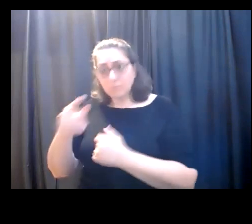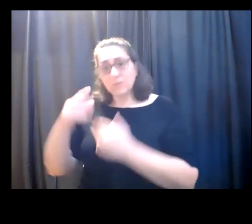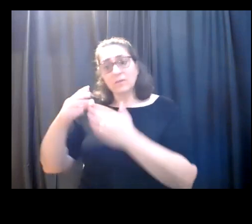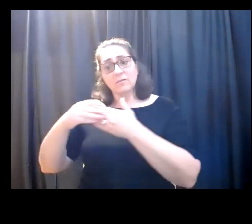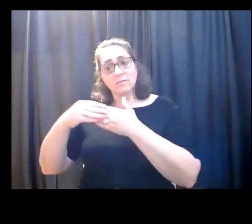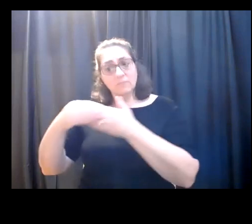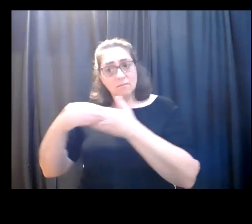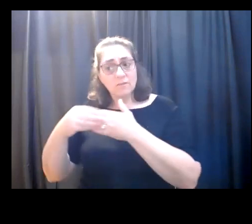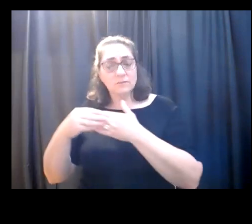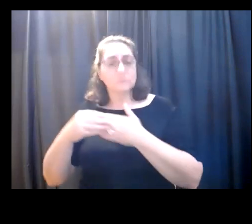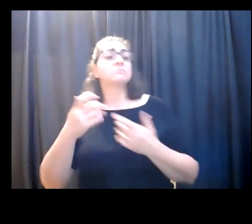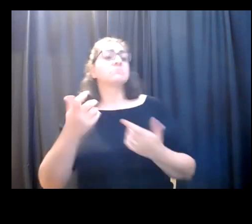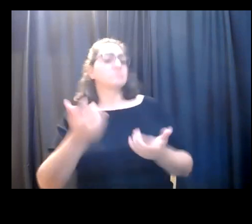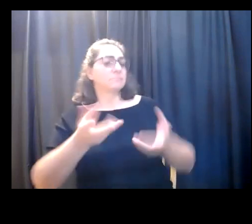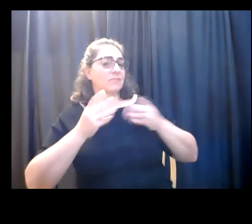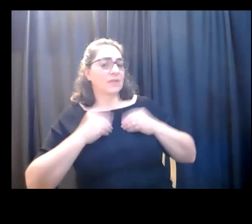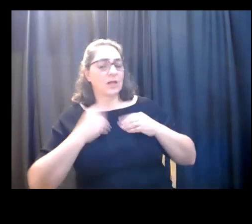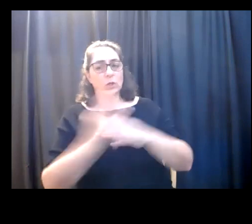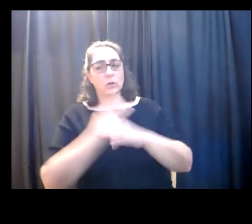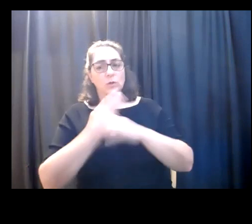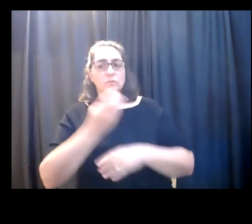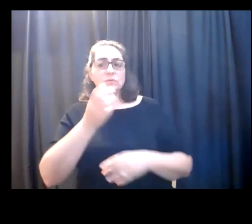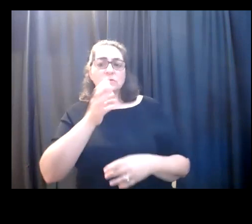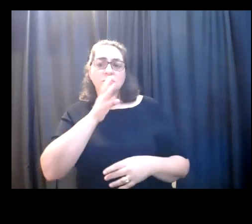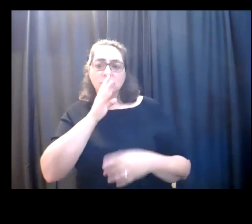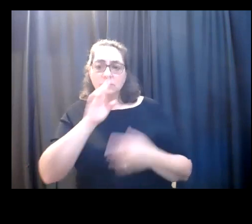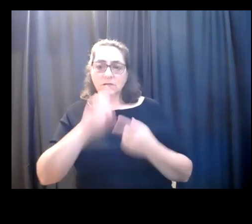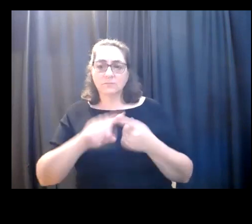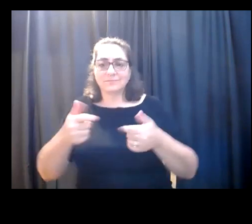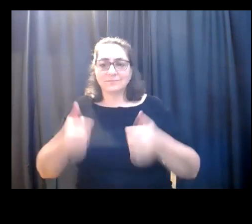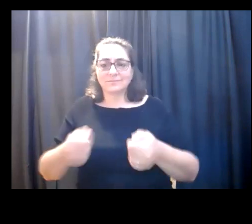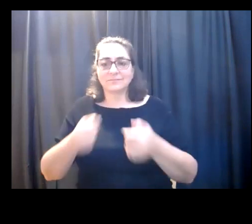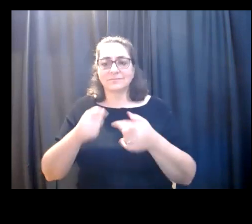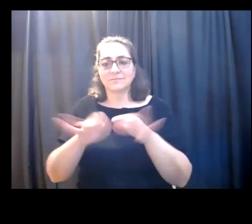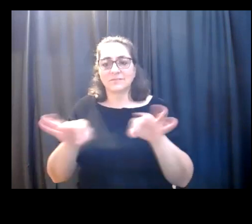may be a practice manager, sometimes it may be a medical assistant. People in the office will know.